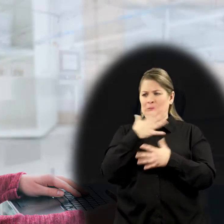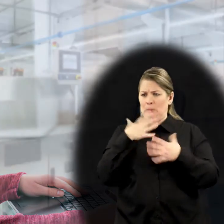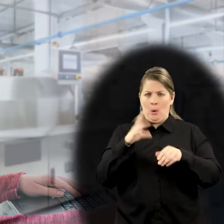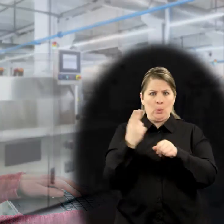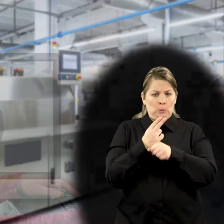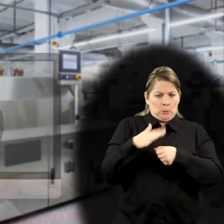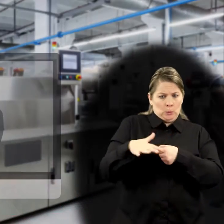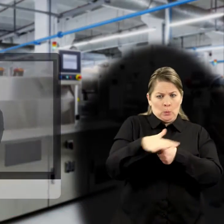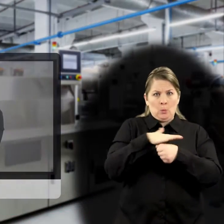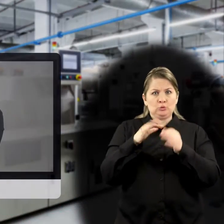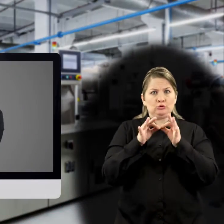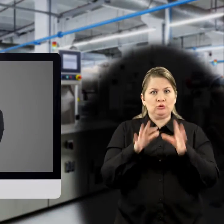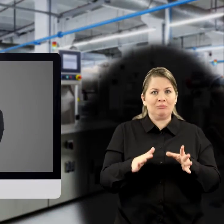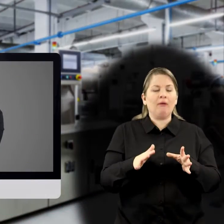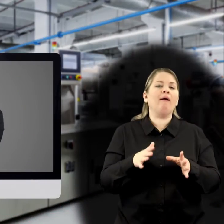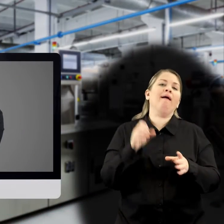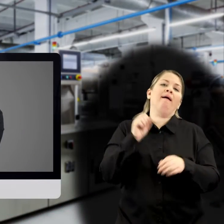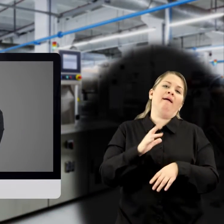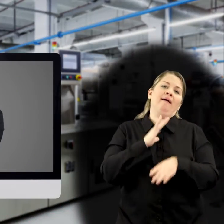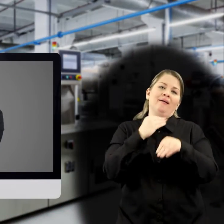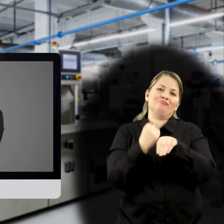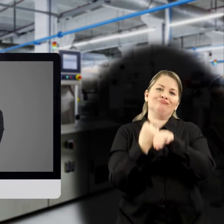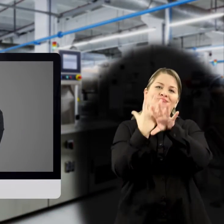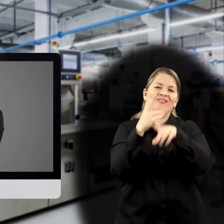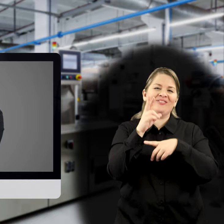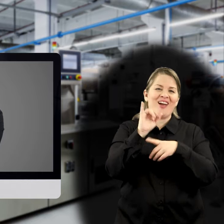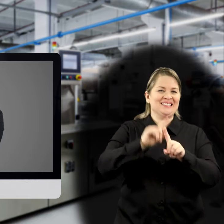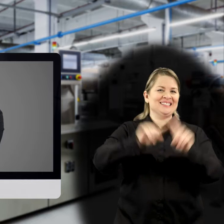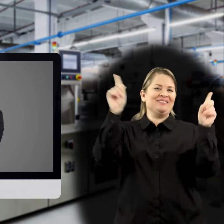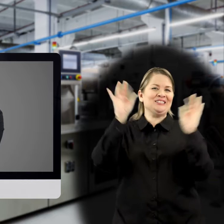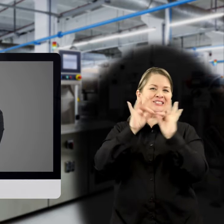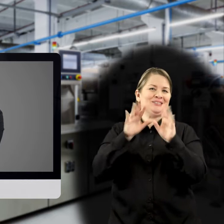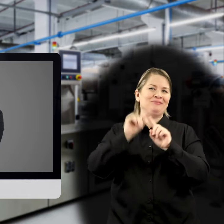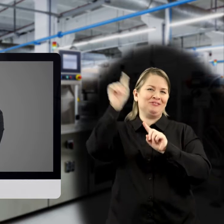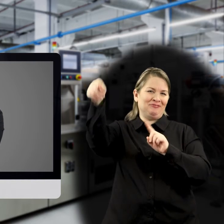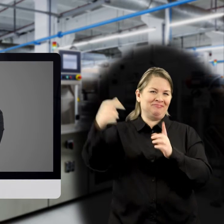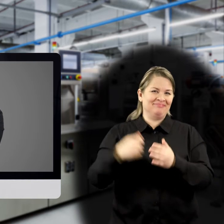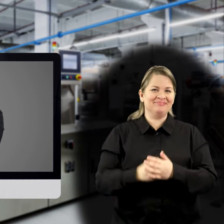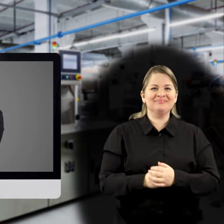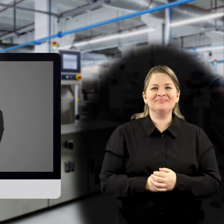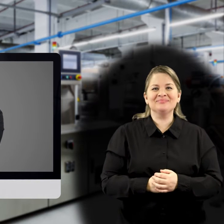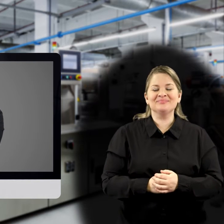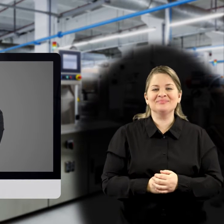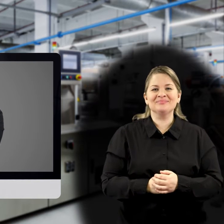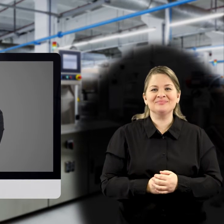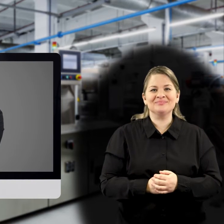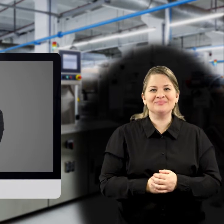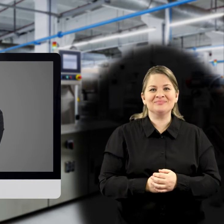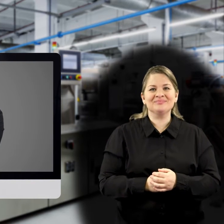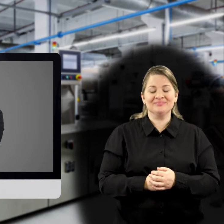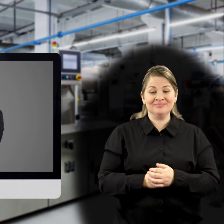It also gives you options if you prefer not to use a local interpreter for privacy or personal reasons.